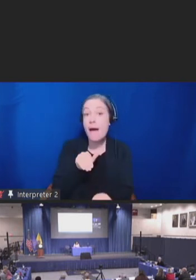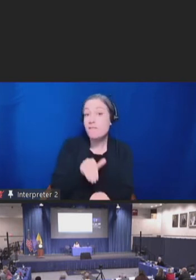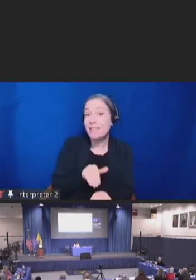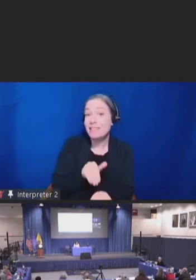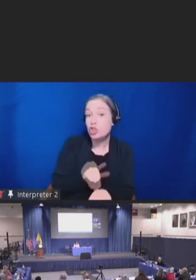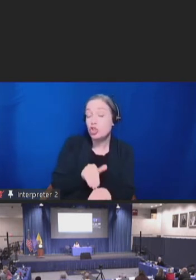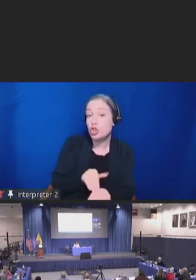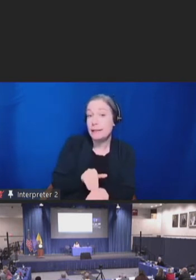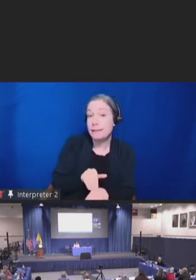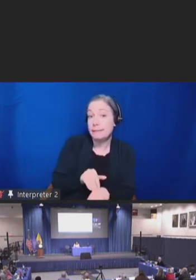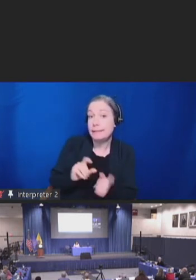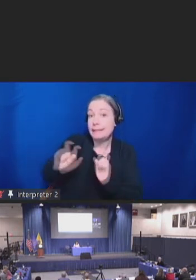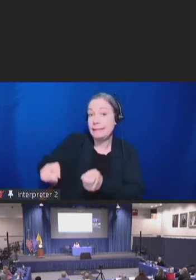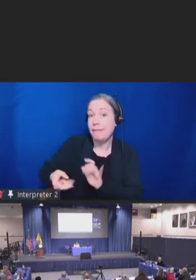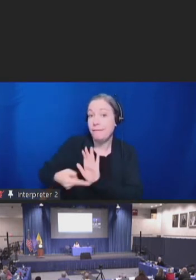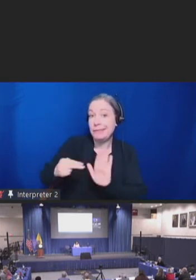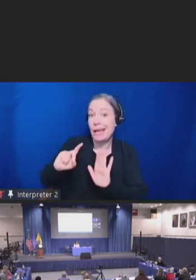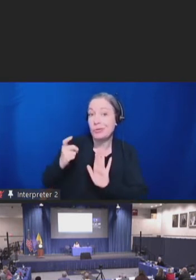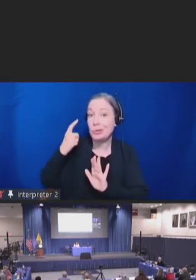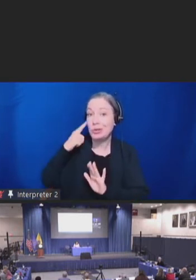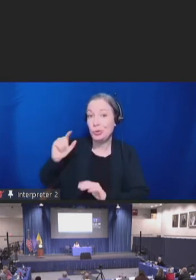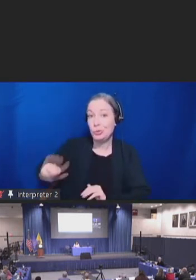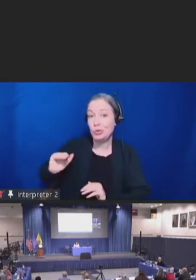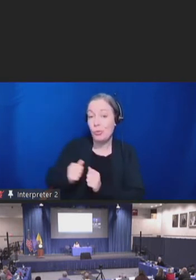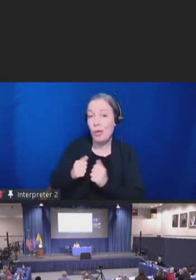with asthma?" But in any event, it's a self-report.